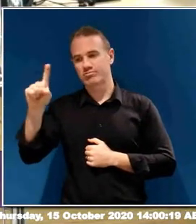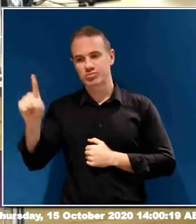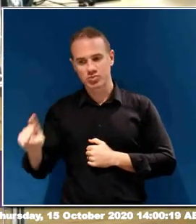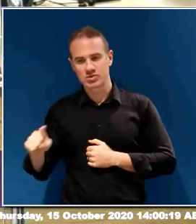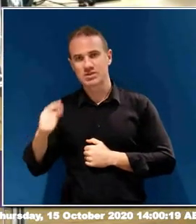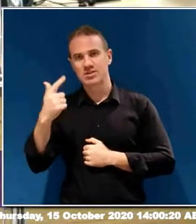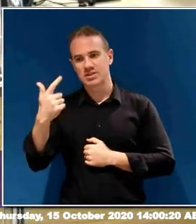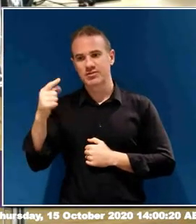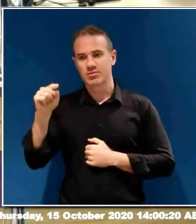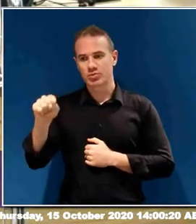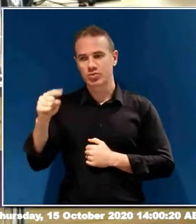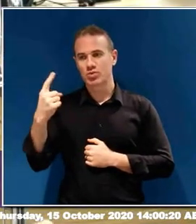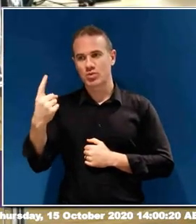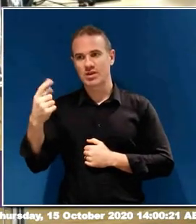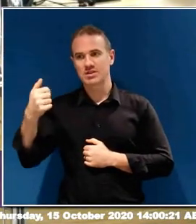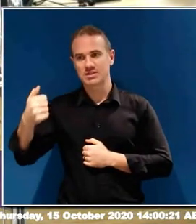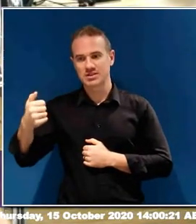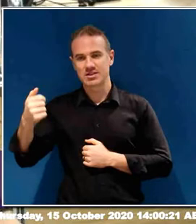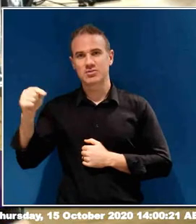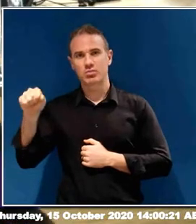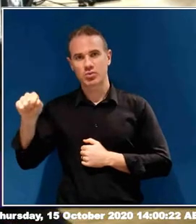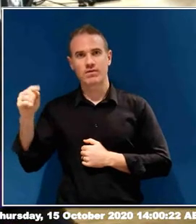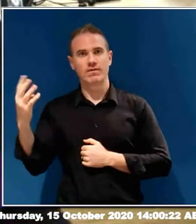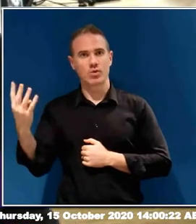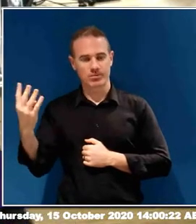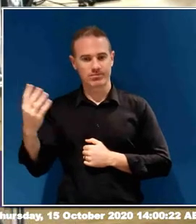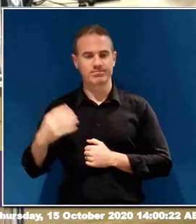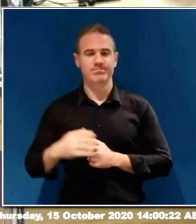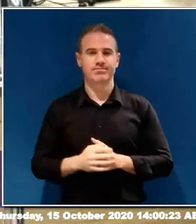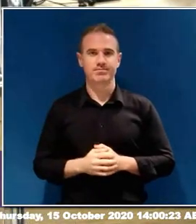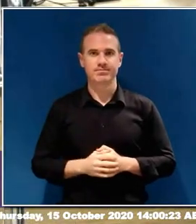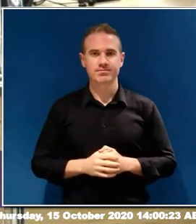Might they be tendered. Thank you. Yes.